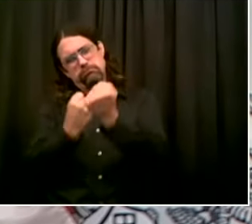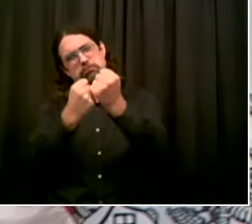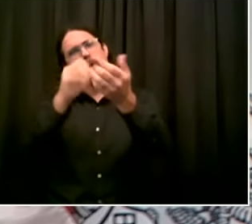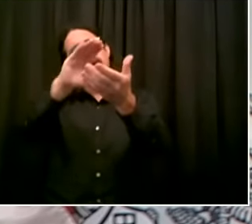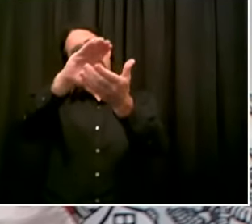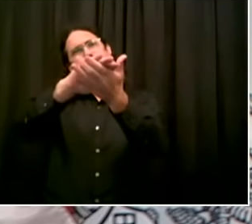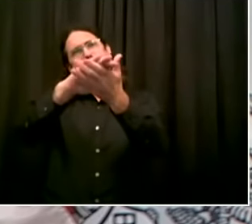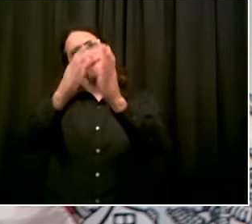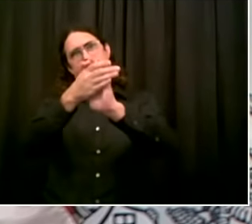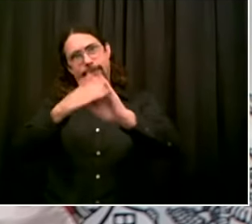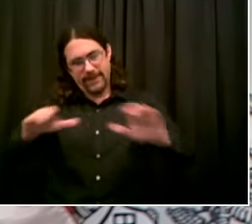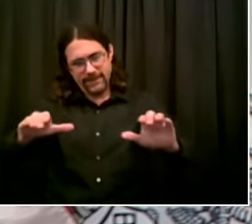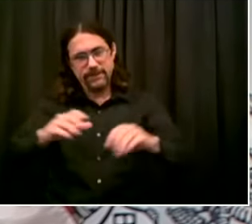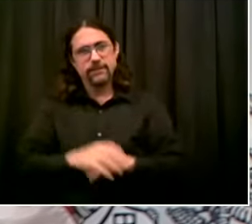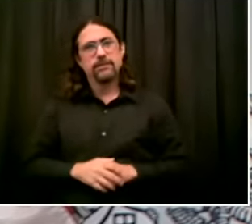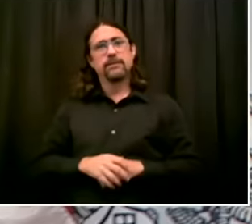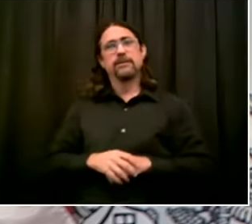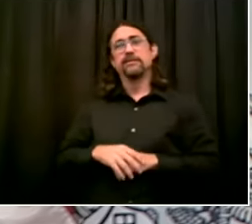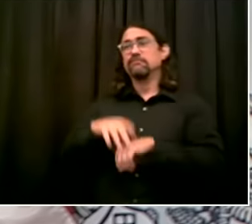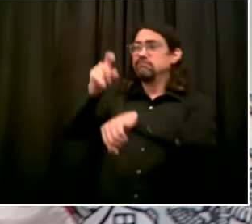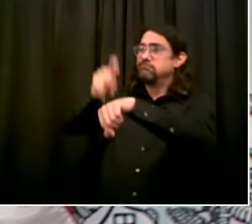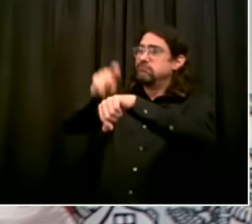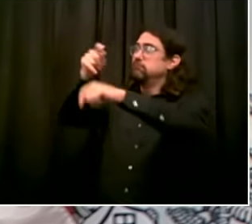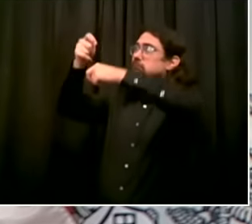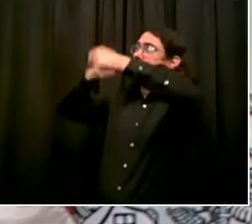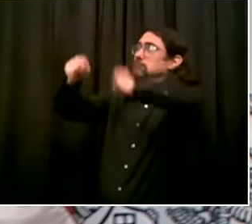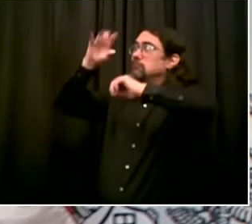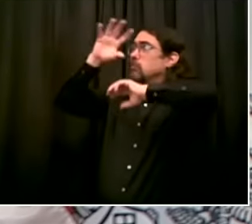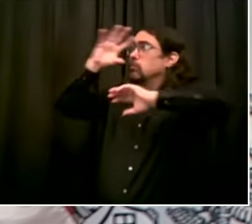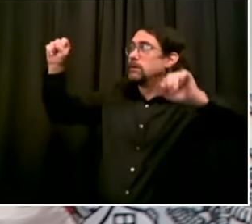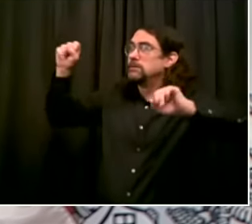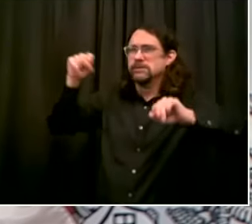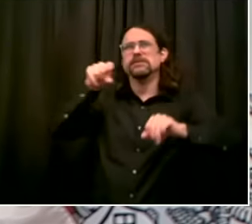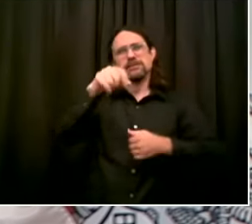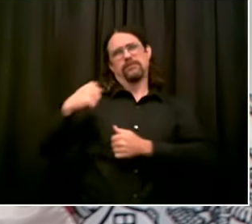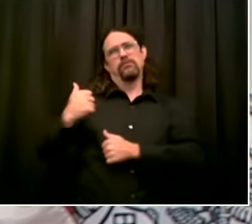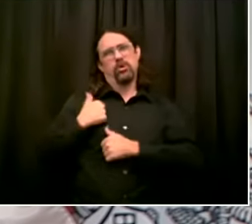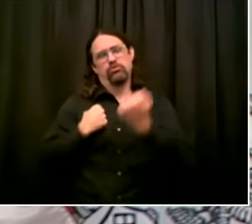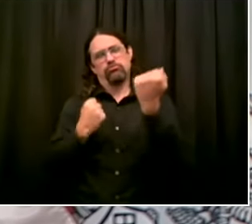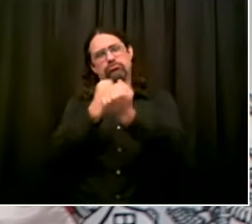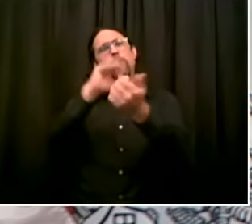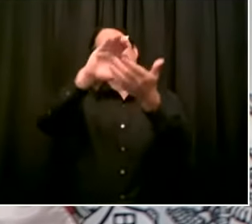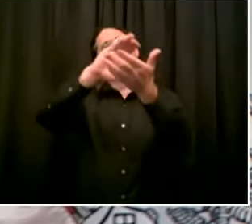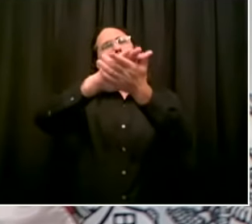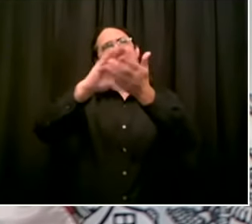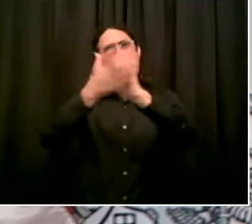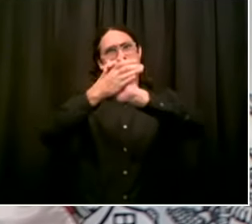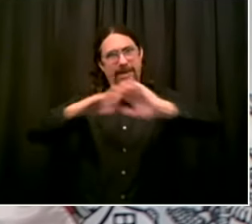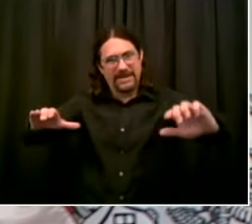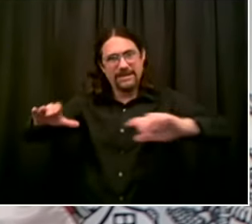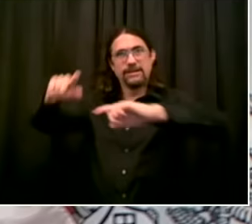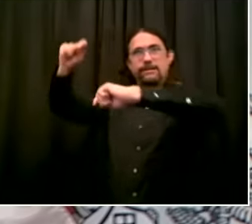I THOUGHT THAT WAS MORE OF A QUESTION ABOUT PEOPLE'S FAITH IN THE BOARD OF ELECTIONS. IT'S PROBABLY UNRELATED TO WHAT PRESIDENT